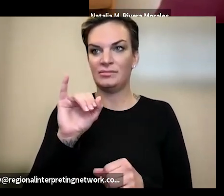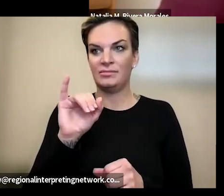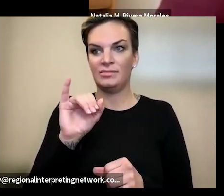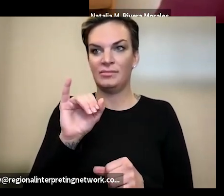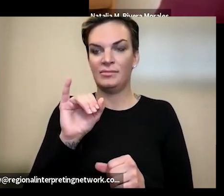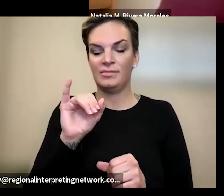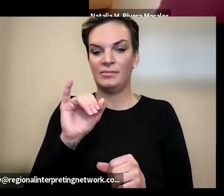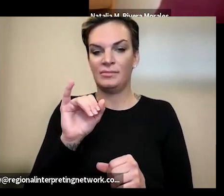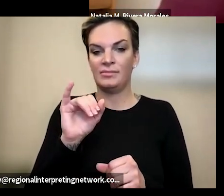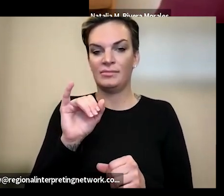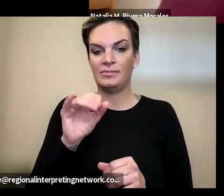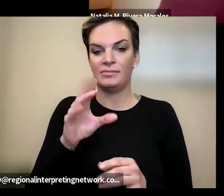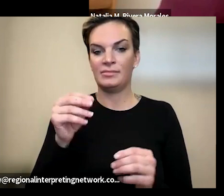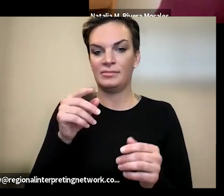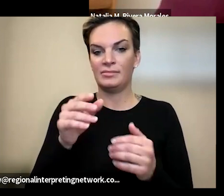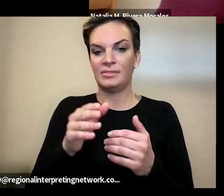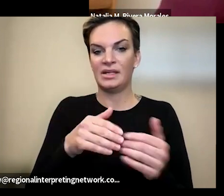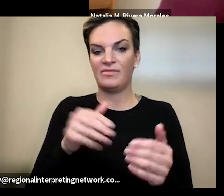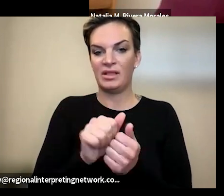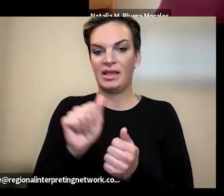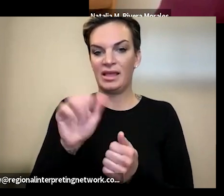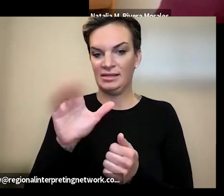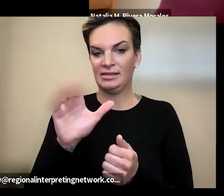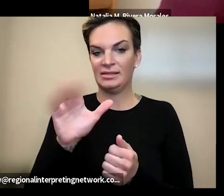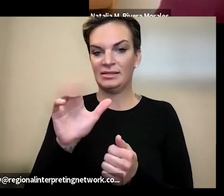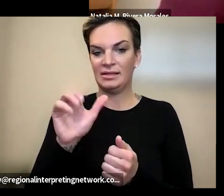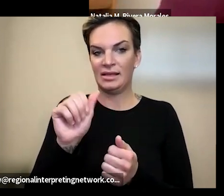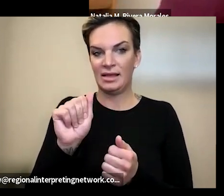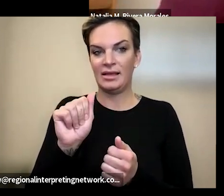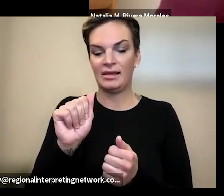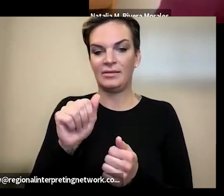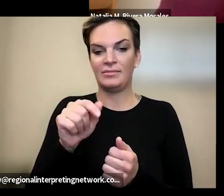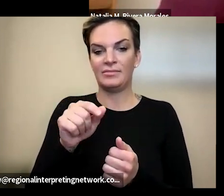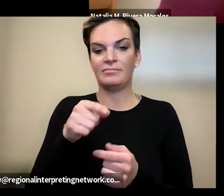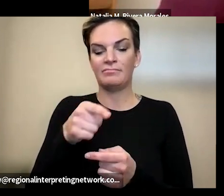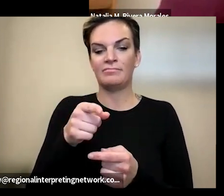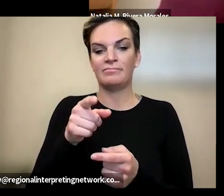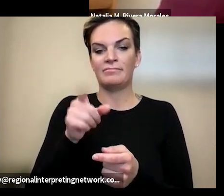disease, and this still happens even with the ACA, essentially had to sort of accept, 'I'm never